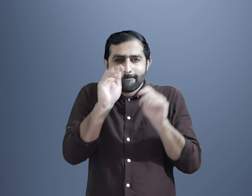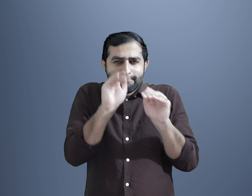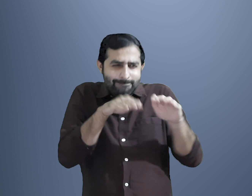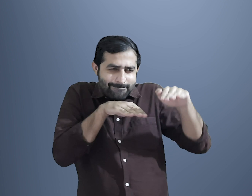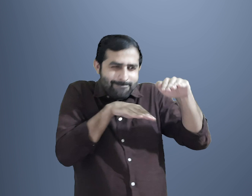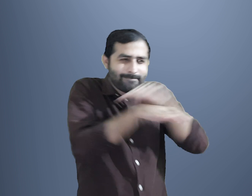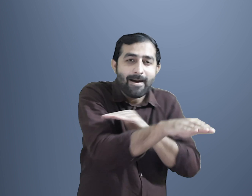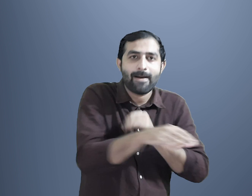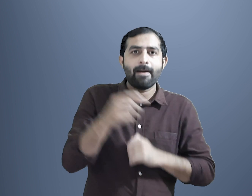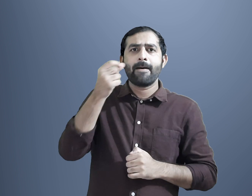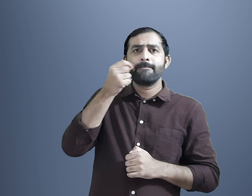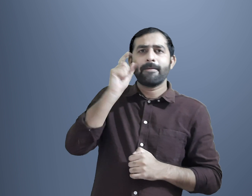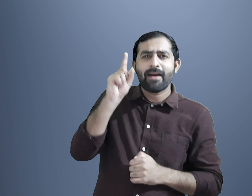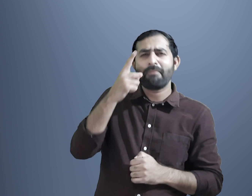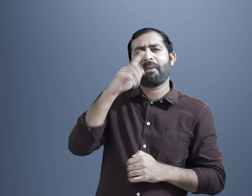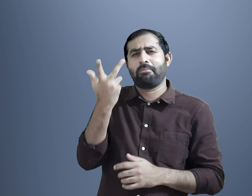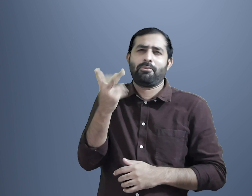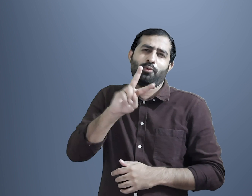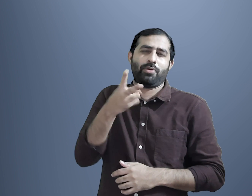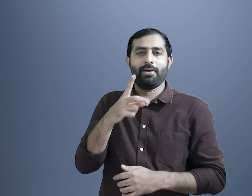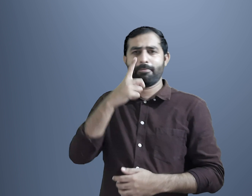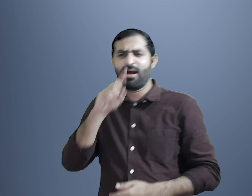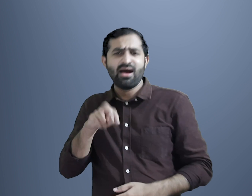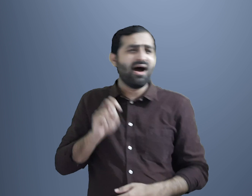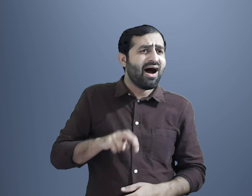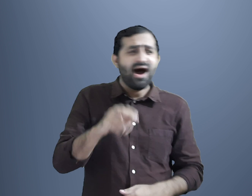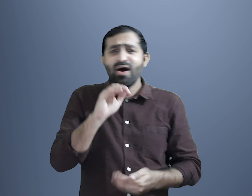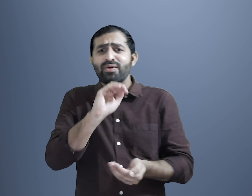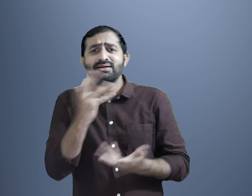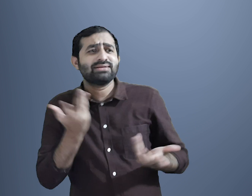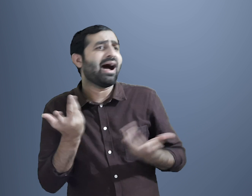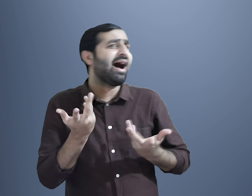and mother tries to find him/her in this situation